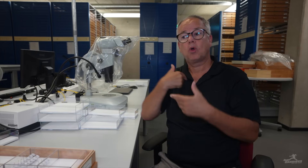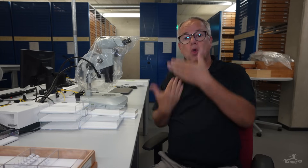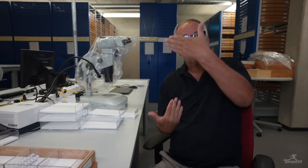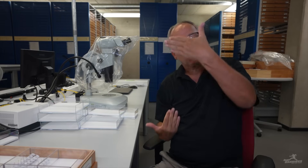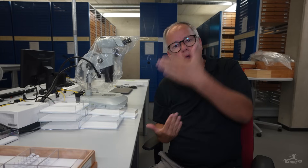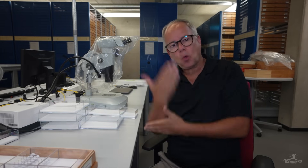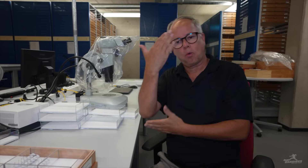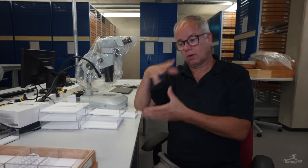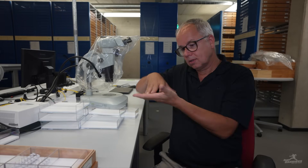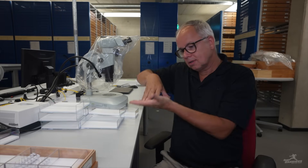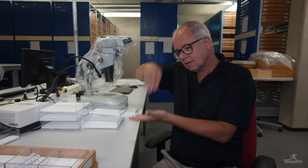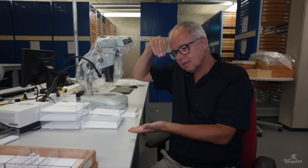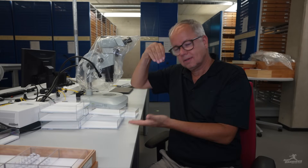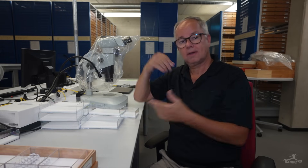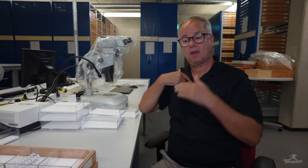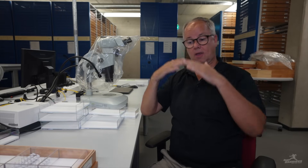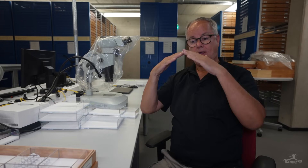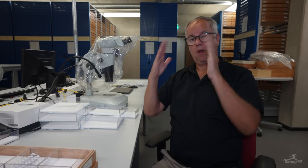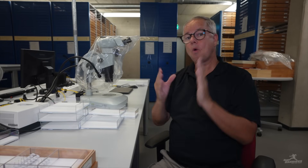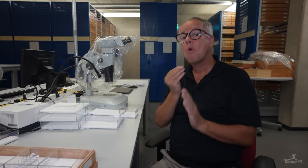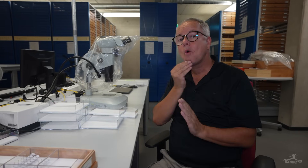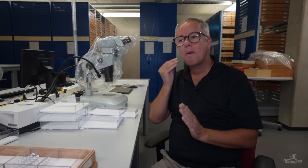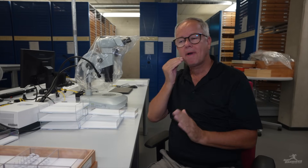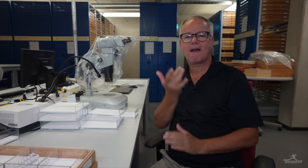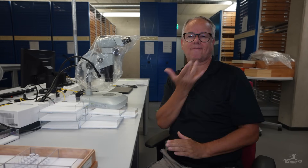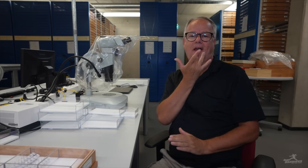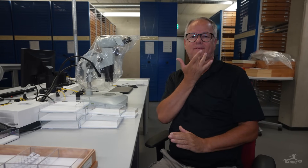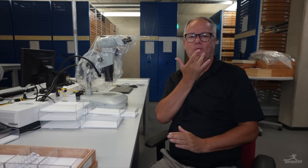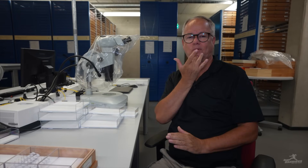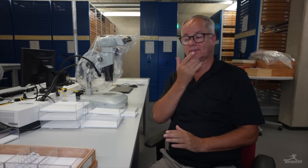I learned a lot at home which was my favorite,